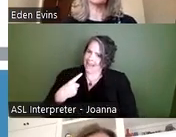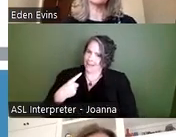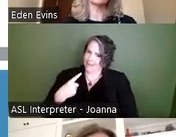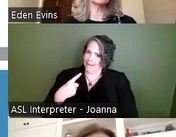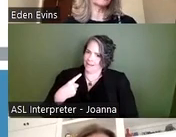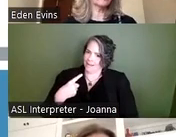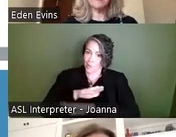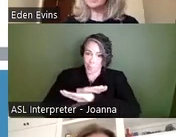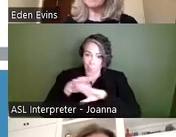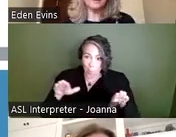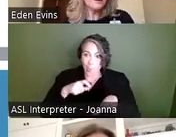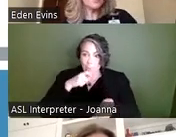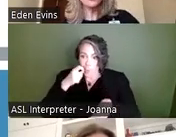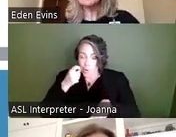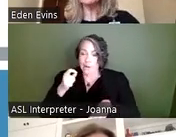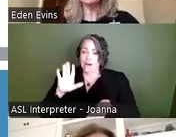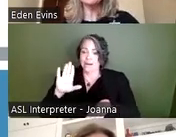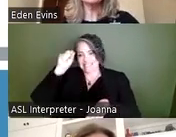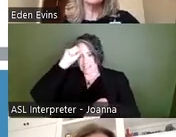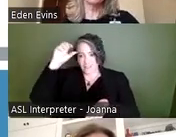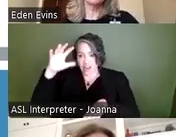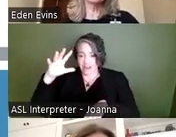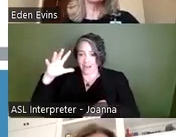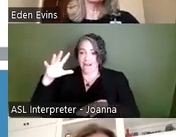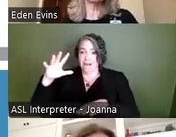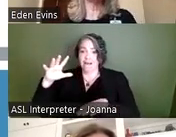of illness and – and it's not going to make me make you symptom free. But if you continued,